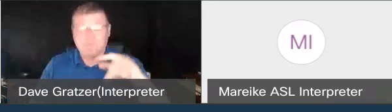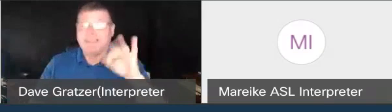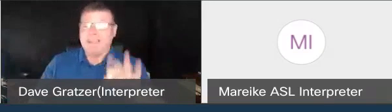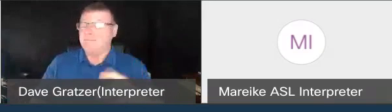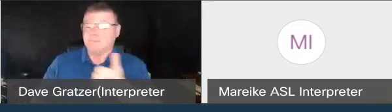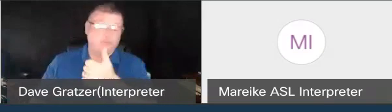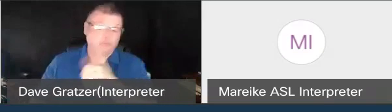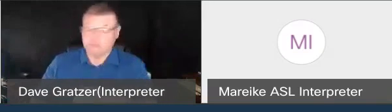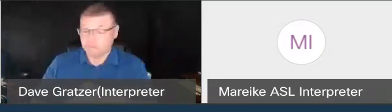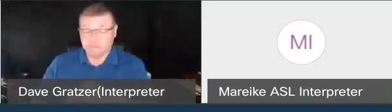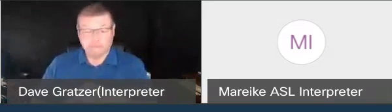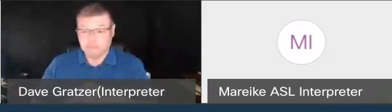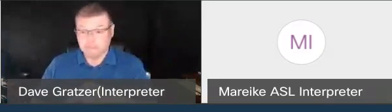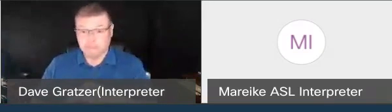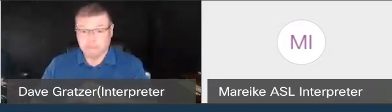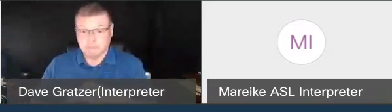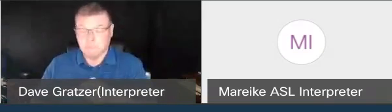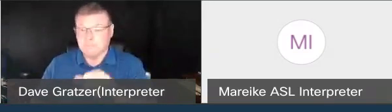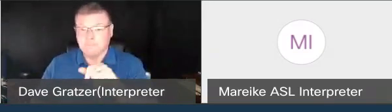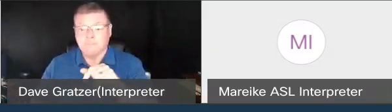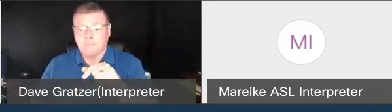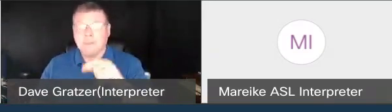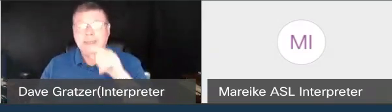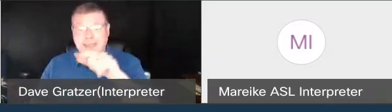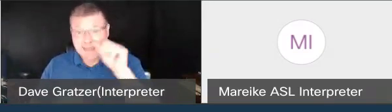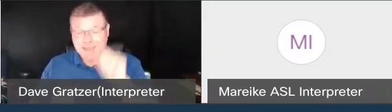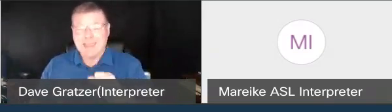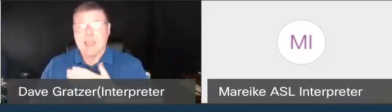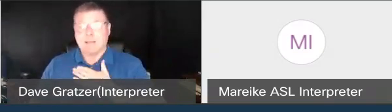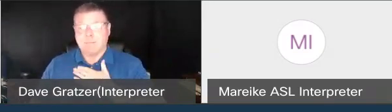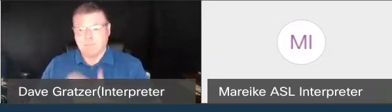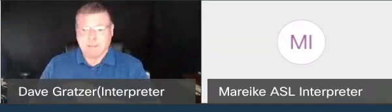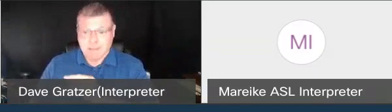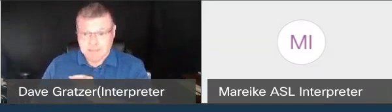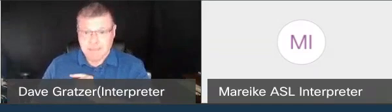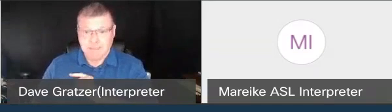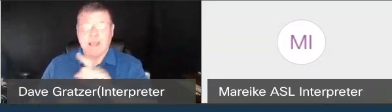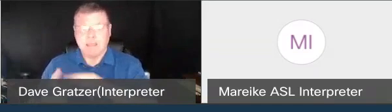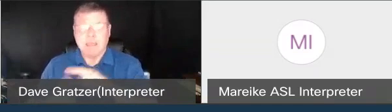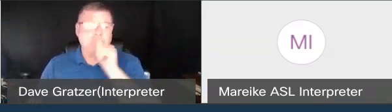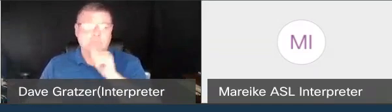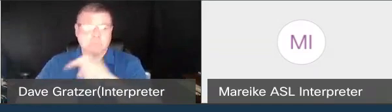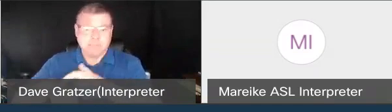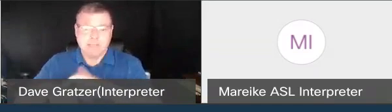uh, and just--they can always choose to plead guilty and just set out their time, then it's at the discretion of the judge